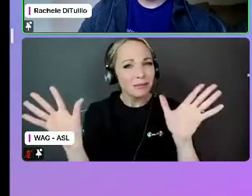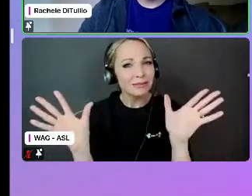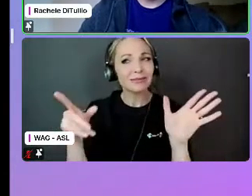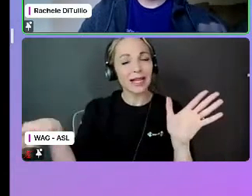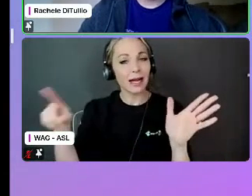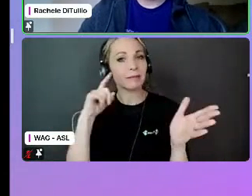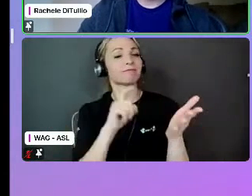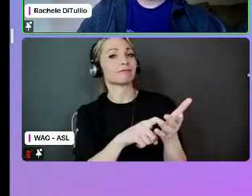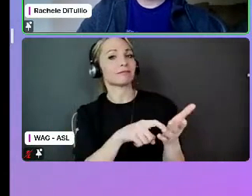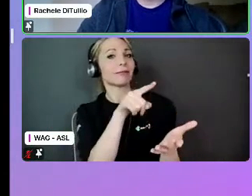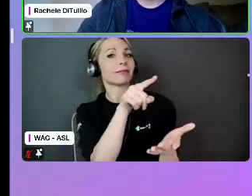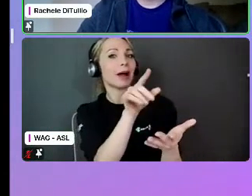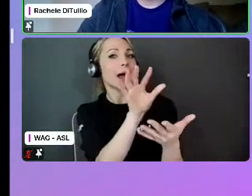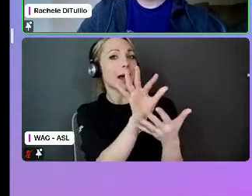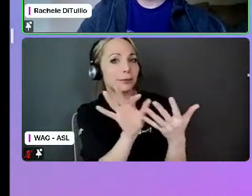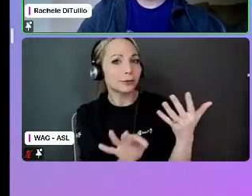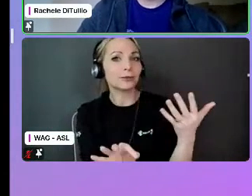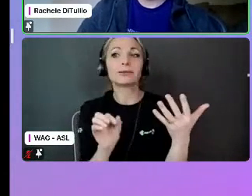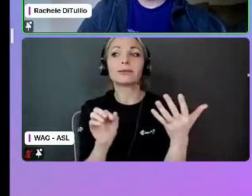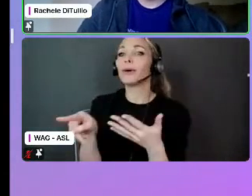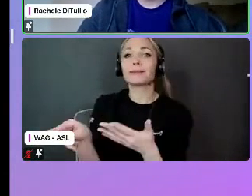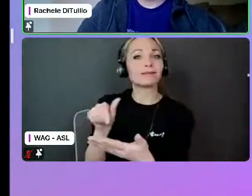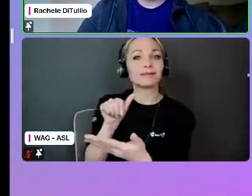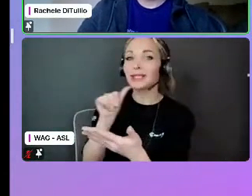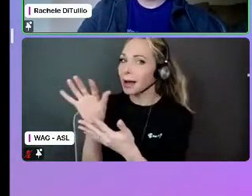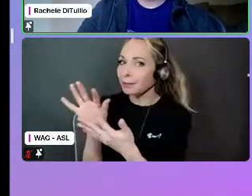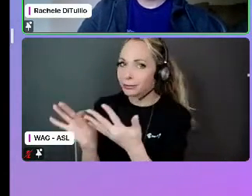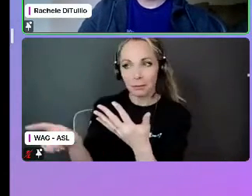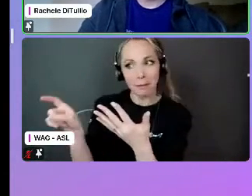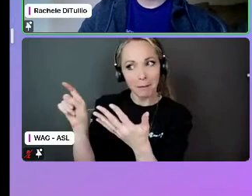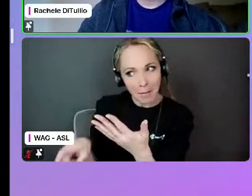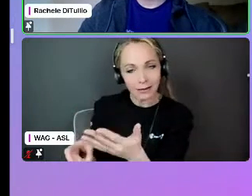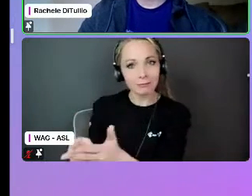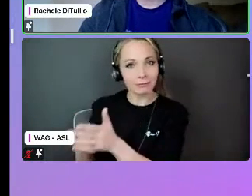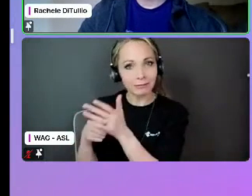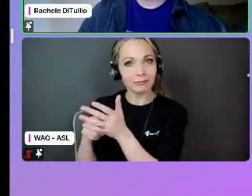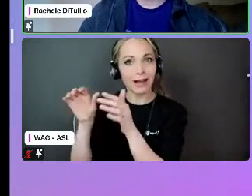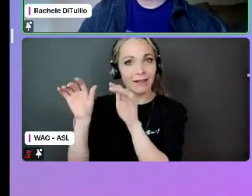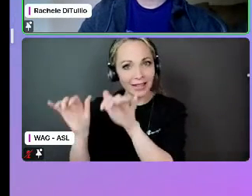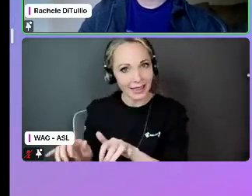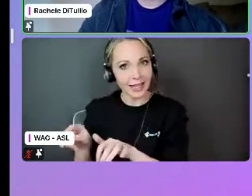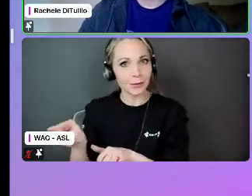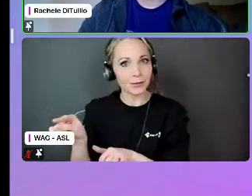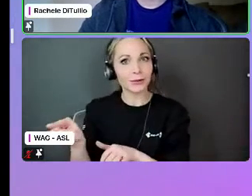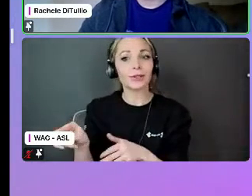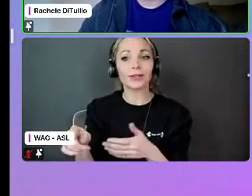just to make it completely obvious. It's sort of a deceptive pattern not to mark optional fields, depending on